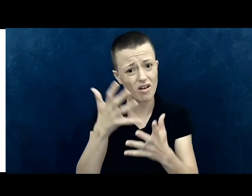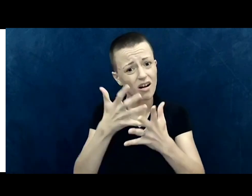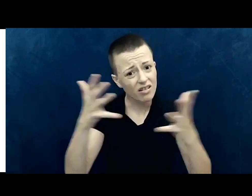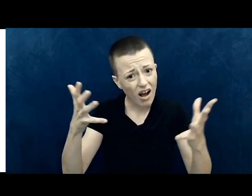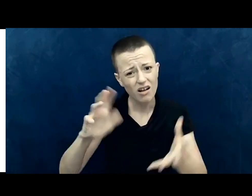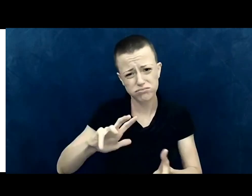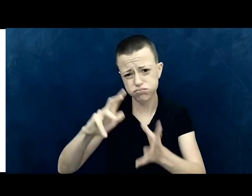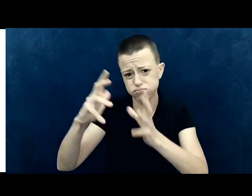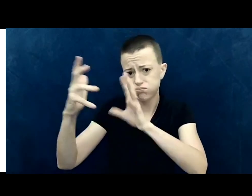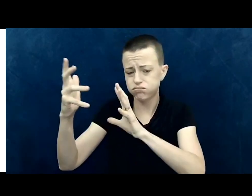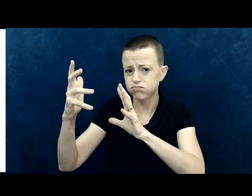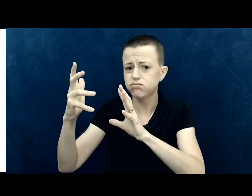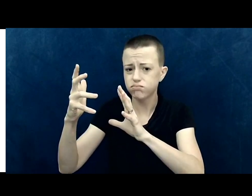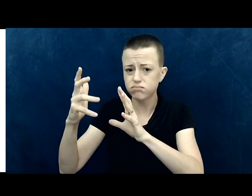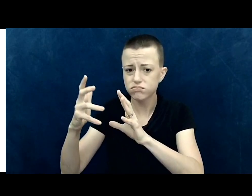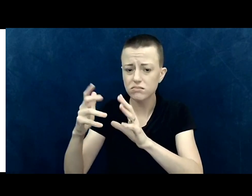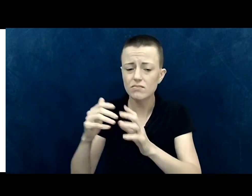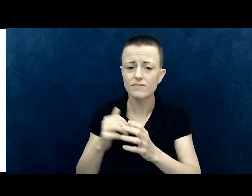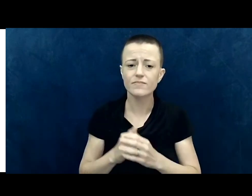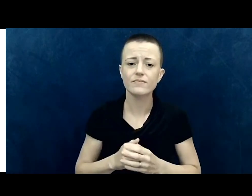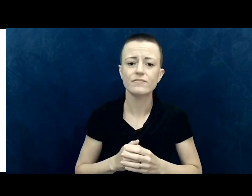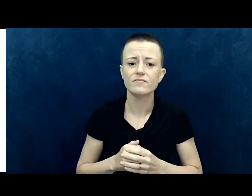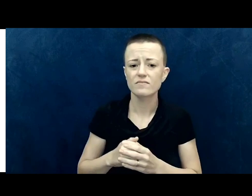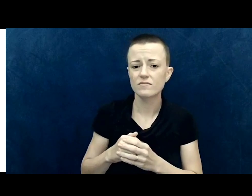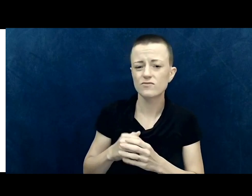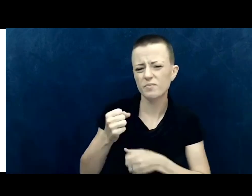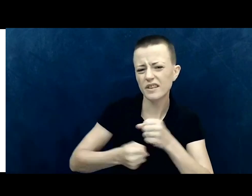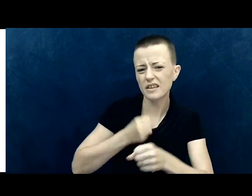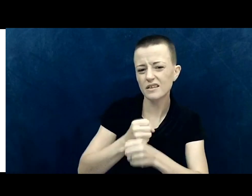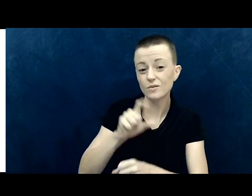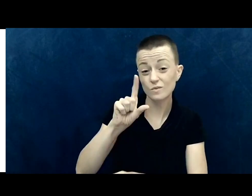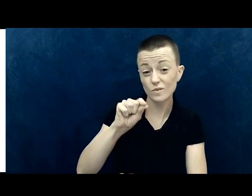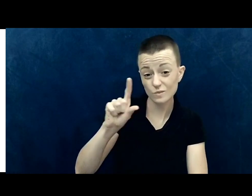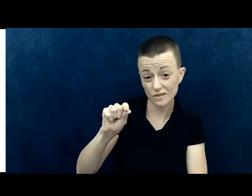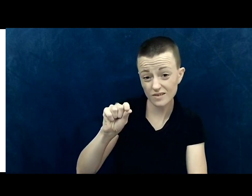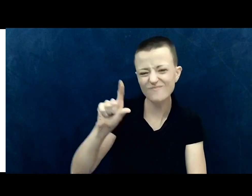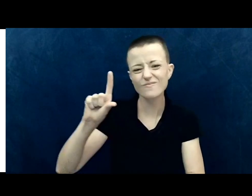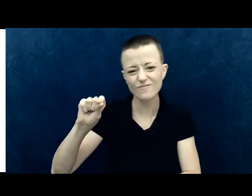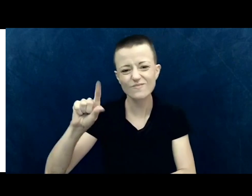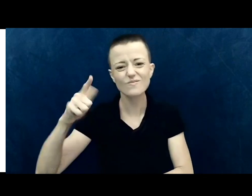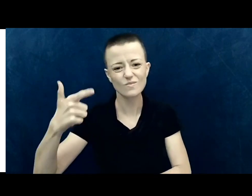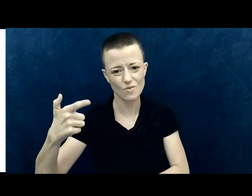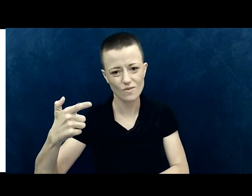from the educational disruptions caused by school closures in 2020-21.